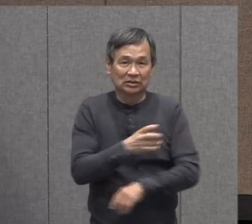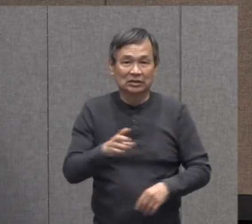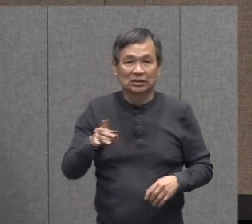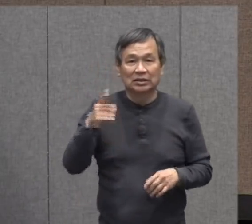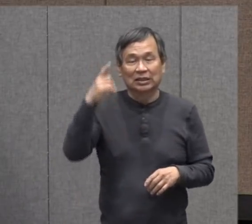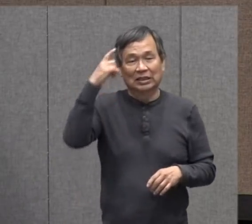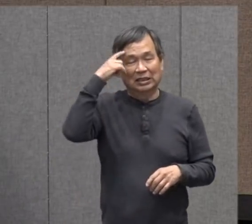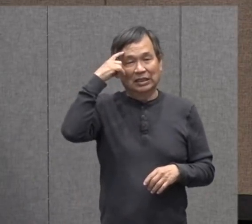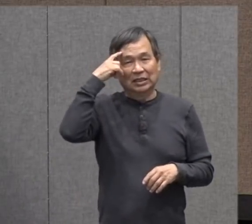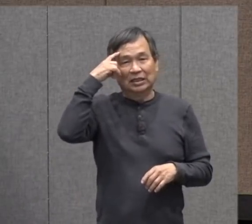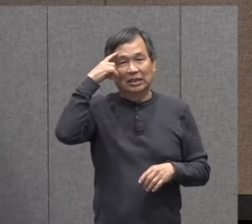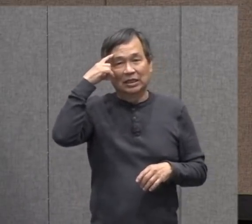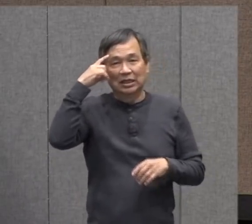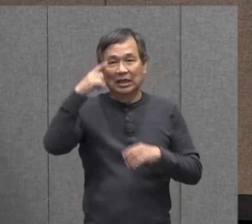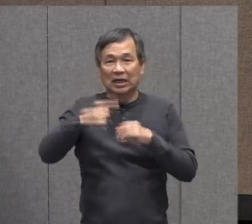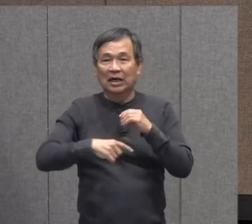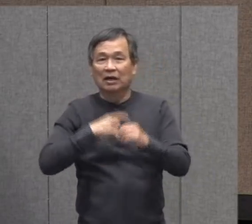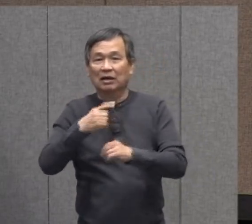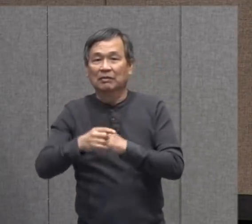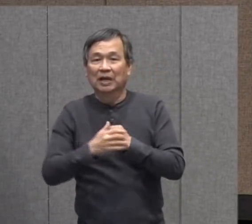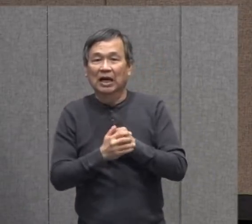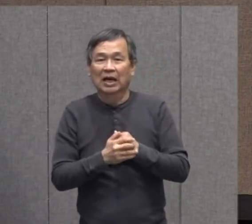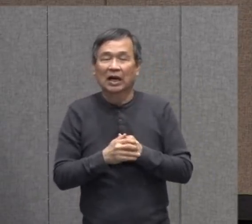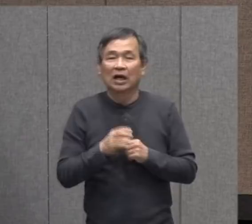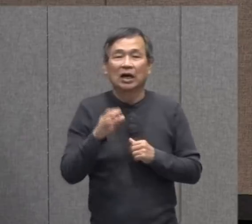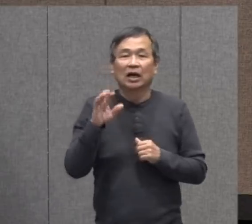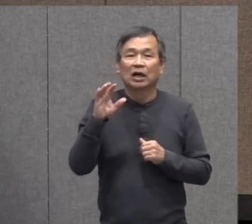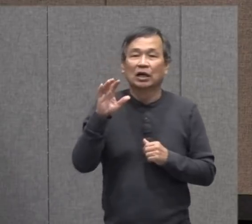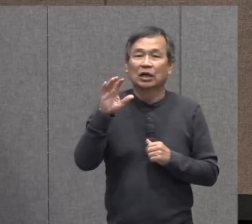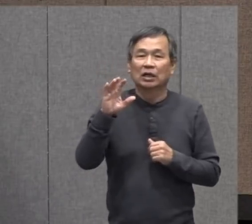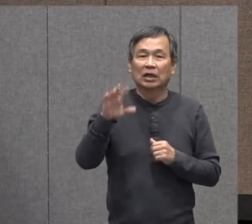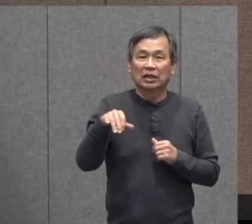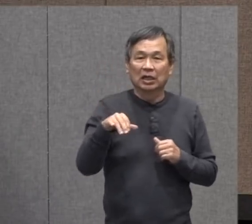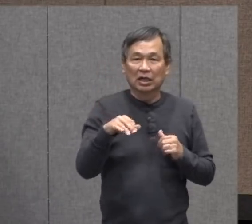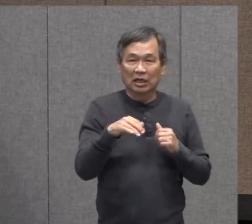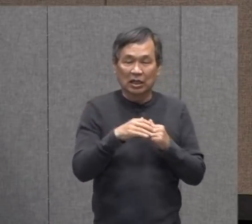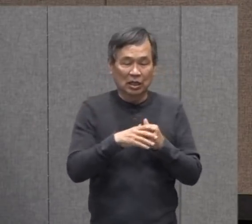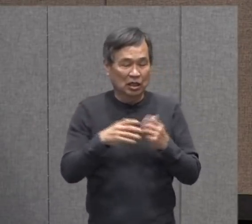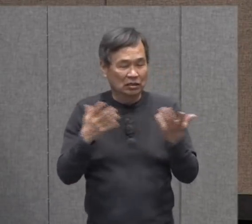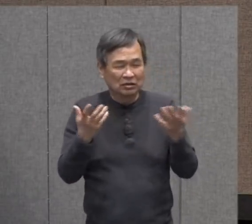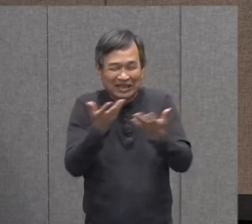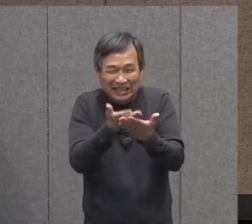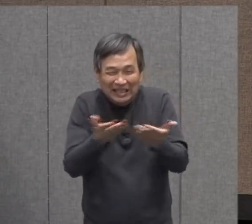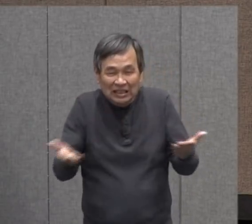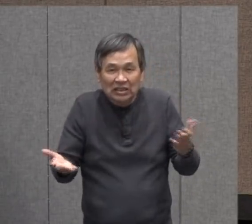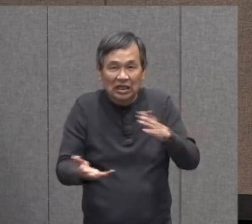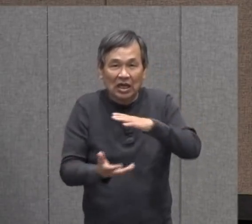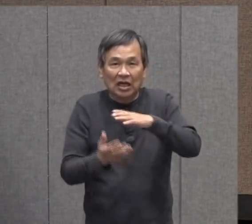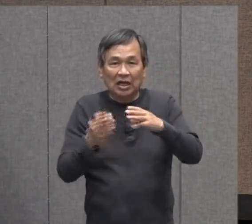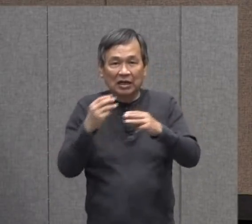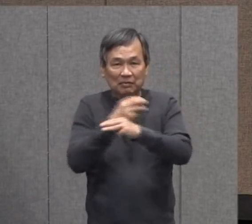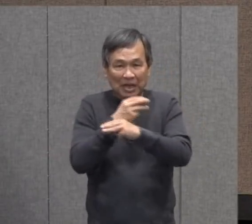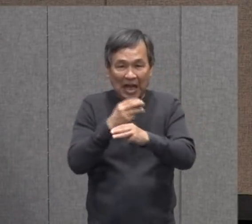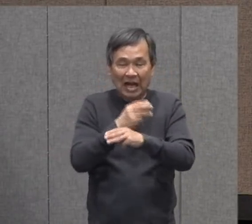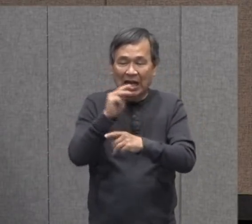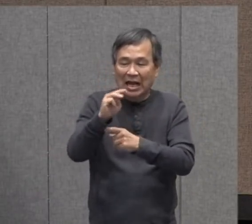and I talked about mass in last lesson when I talked about gravity. So, let's do a quick review